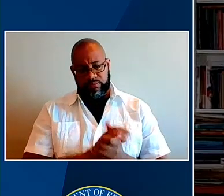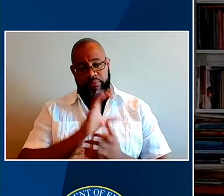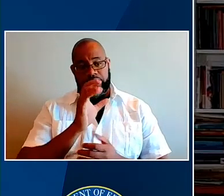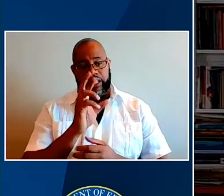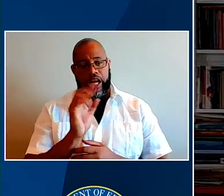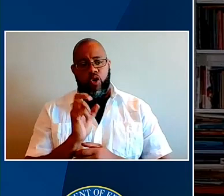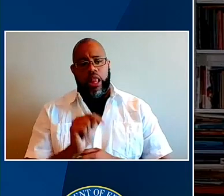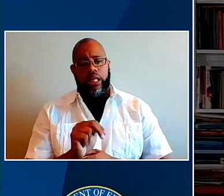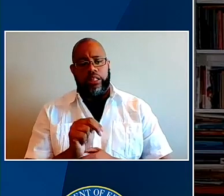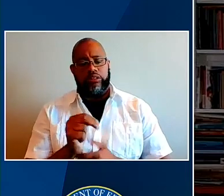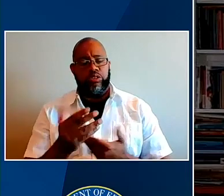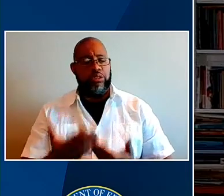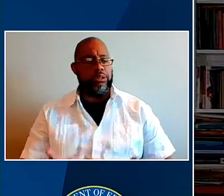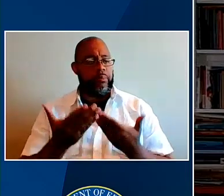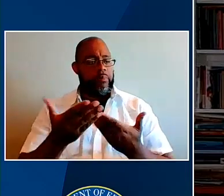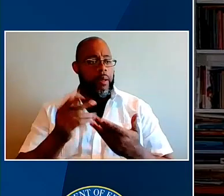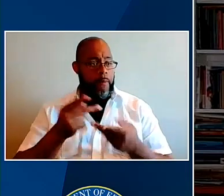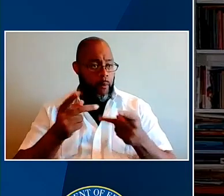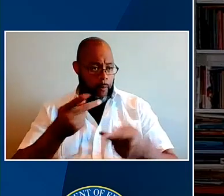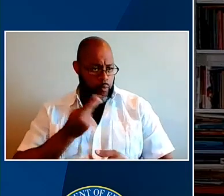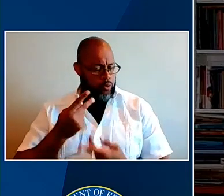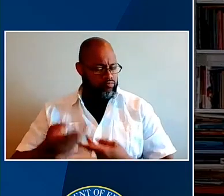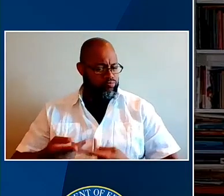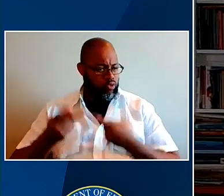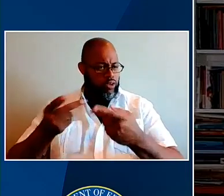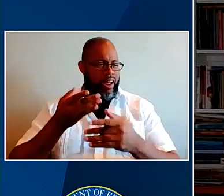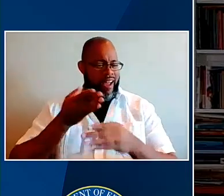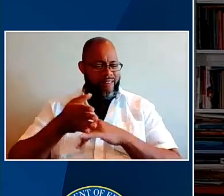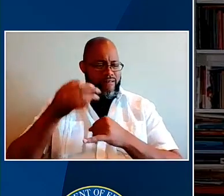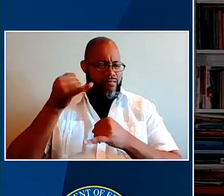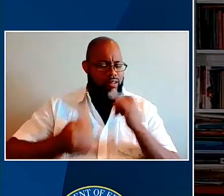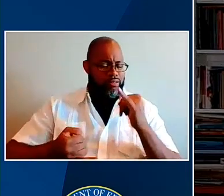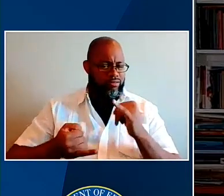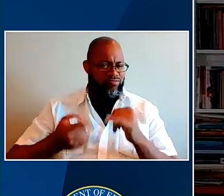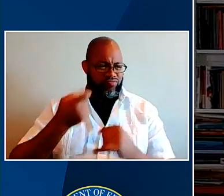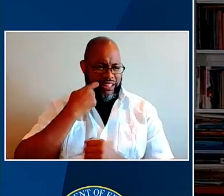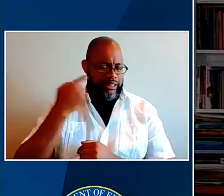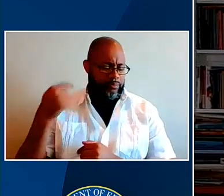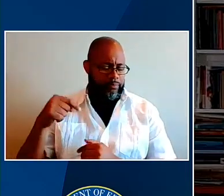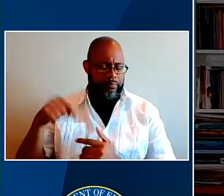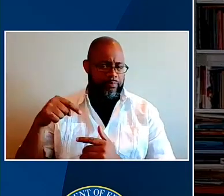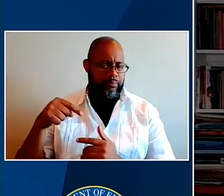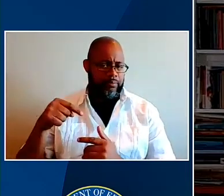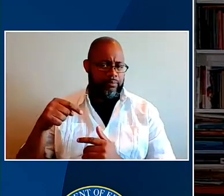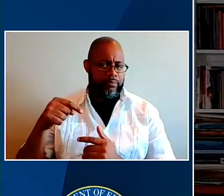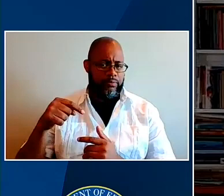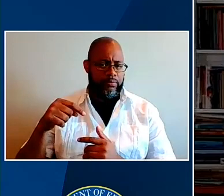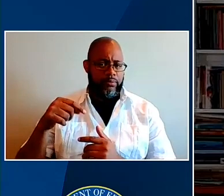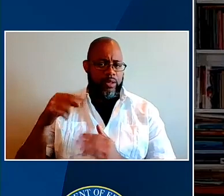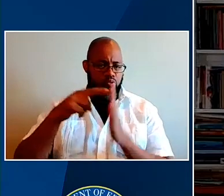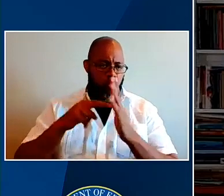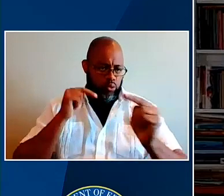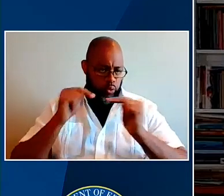proposal after the last reg neg suggesting